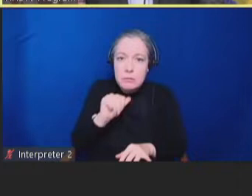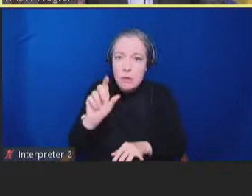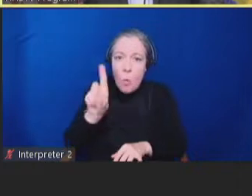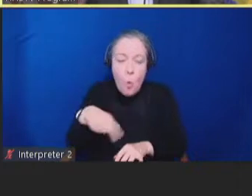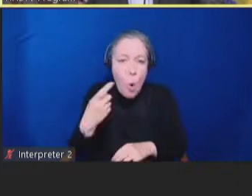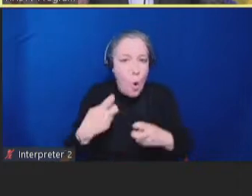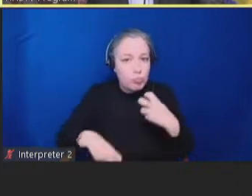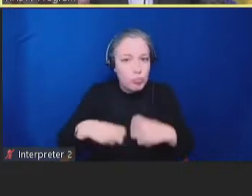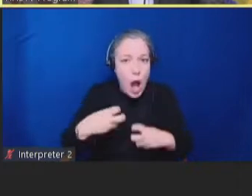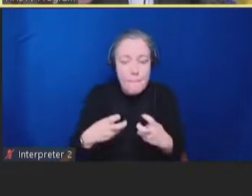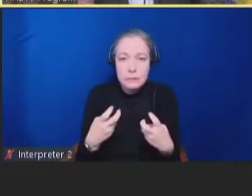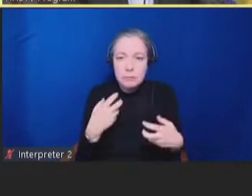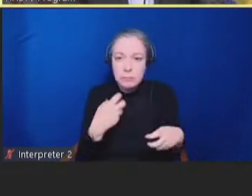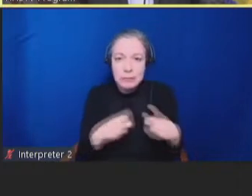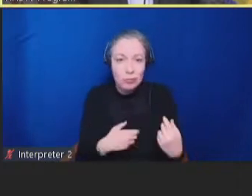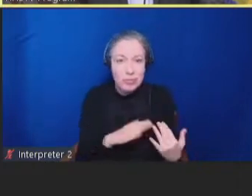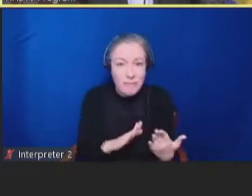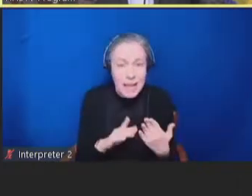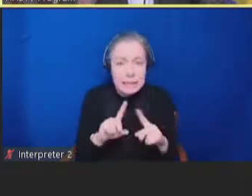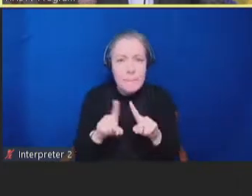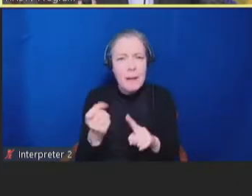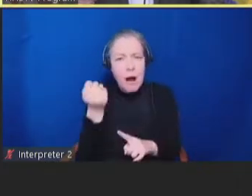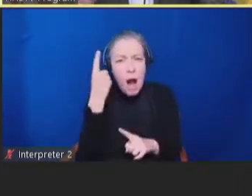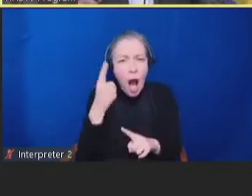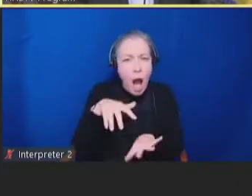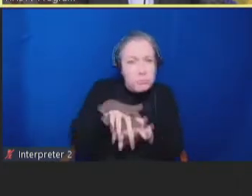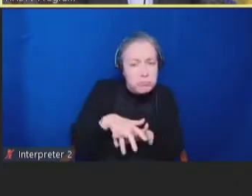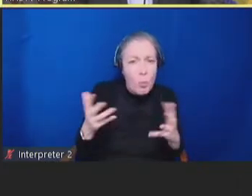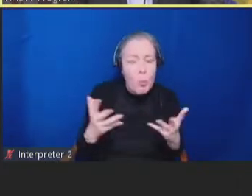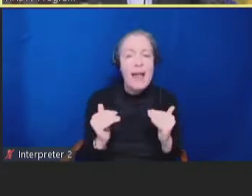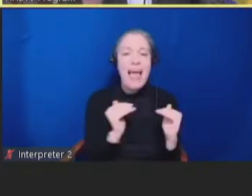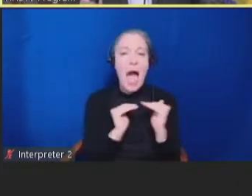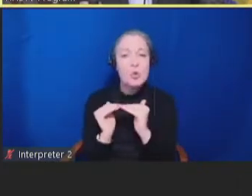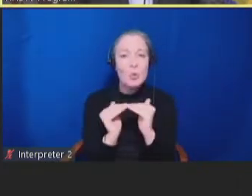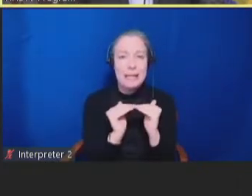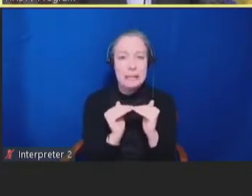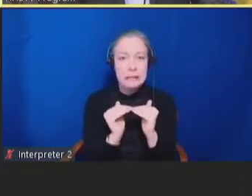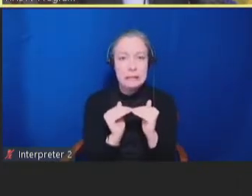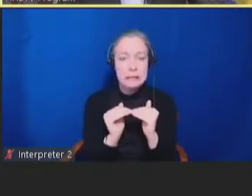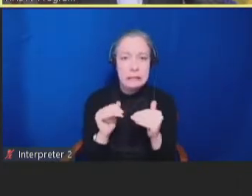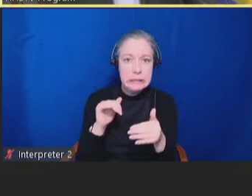but embedding concept like equity at the earliest stages and have that nuanced view.